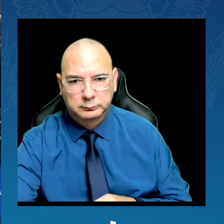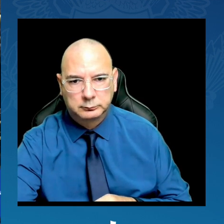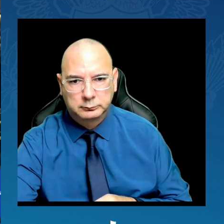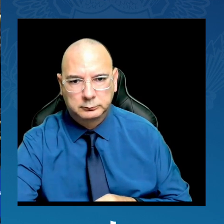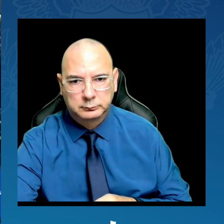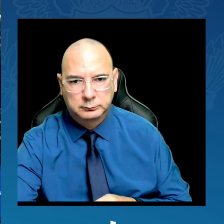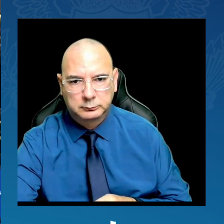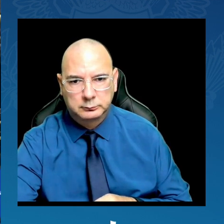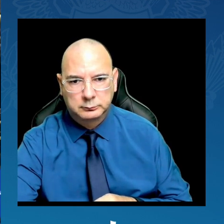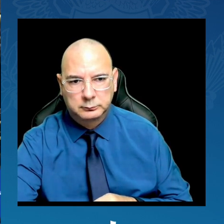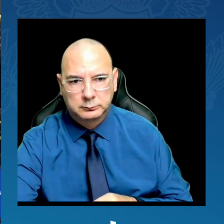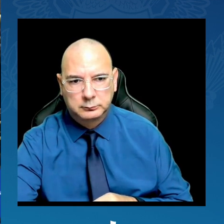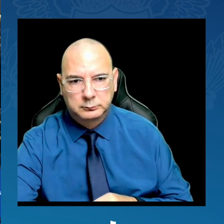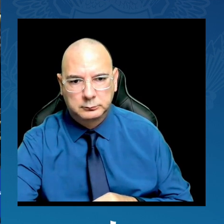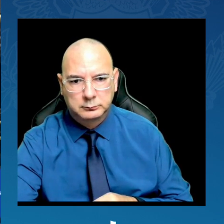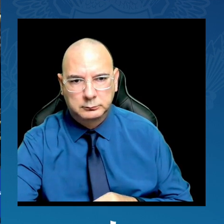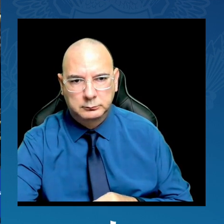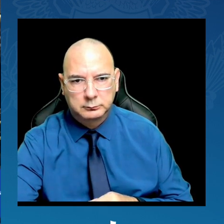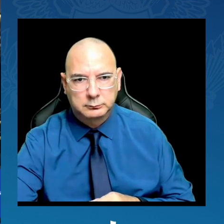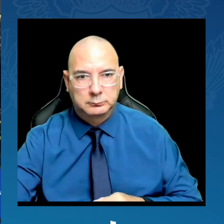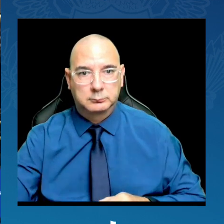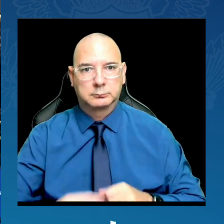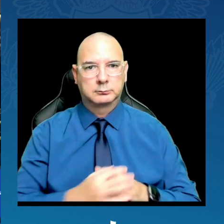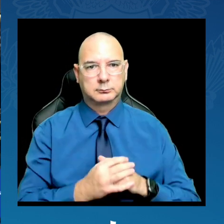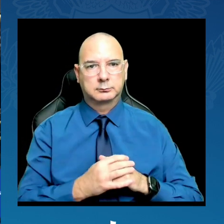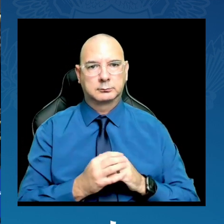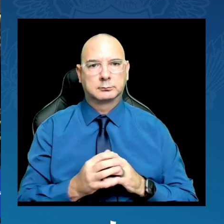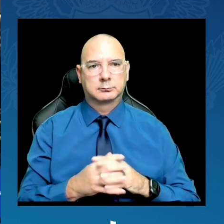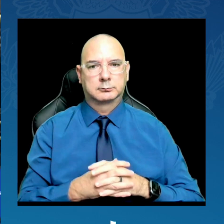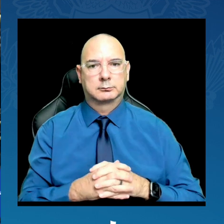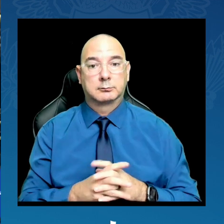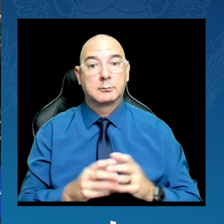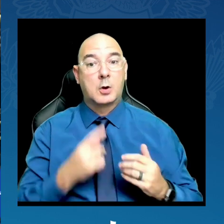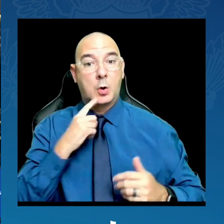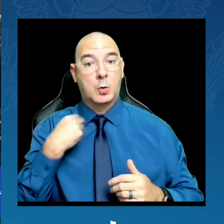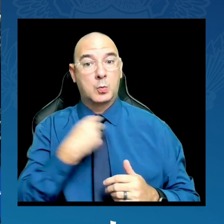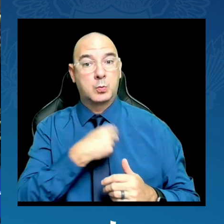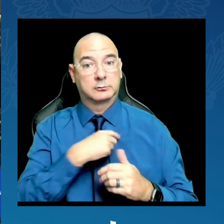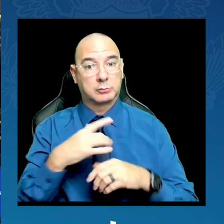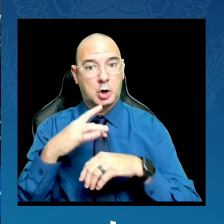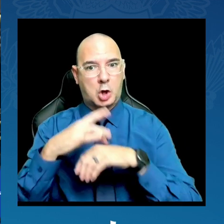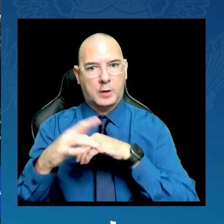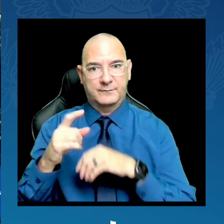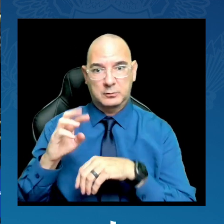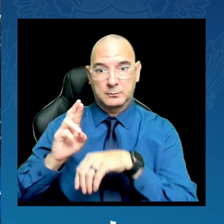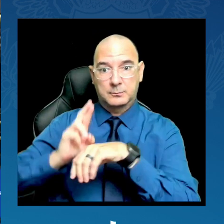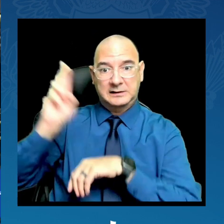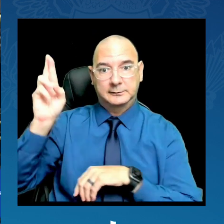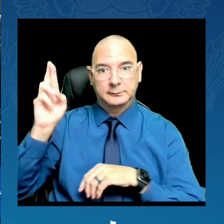We have it widely available both from NASA and the USGS through our Landsat DOT